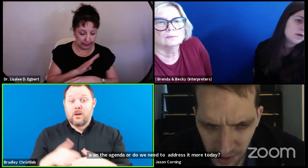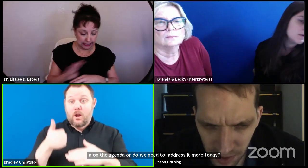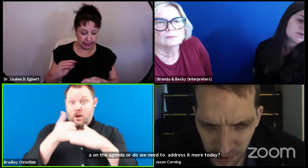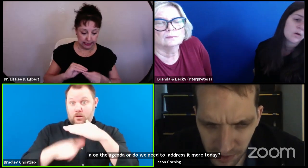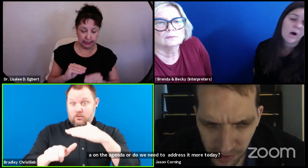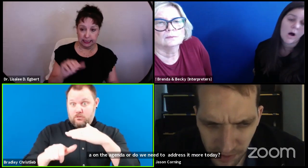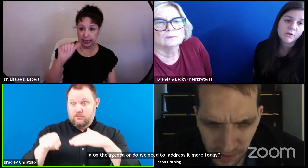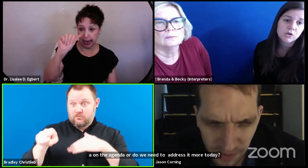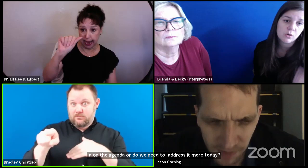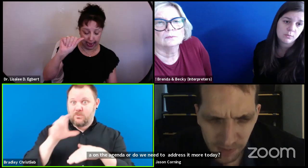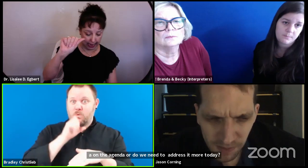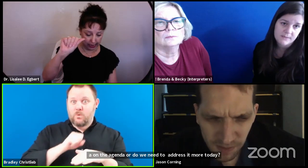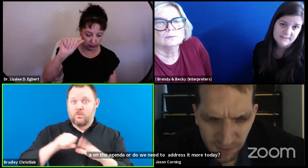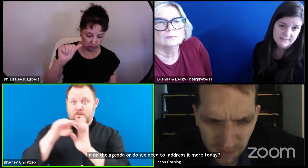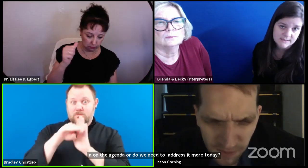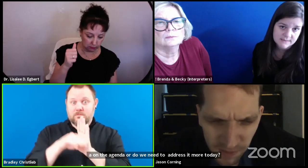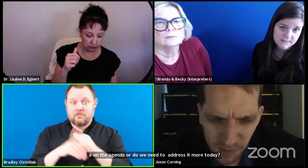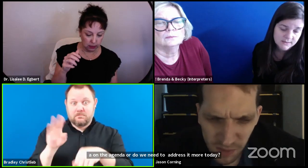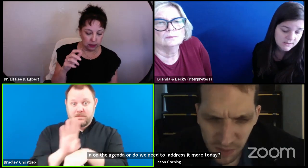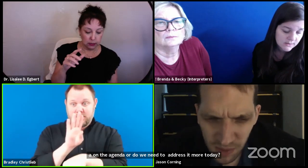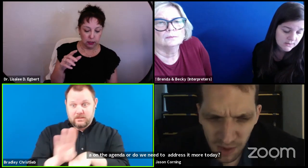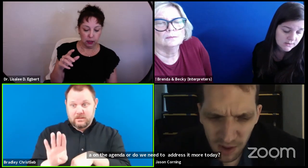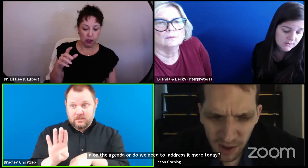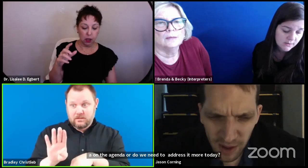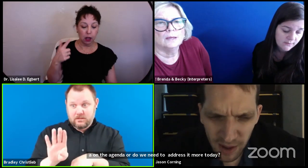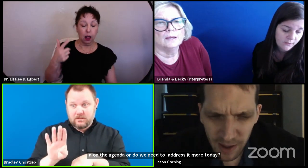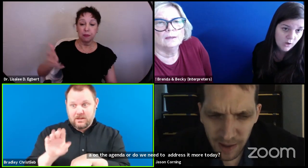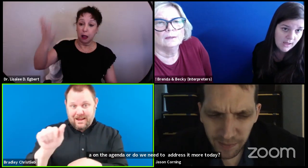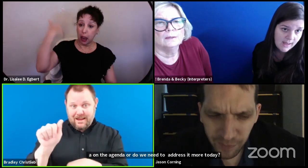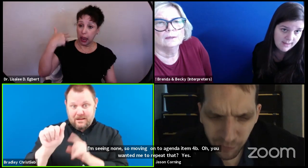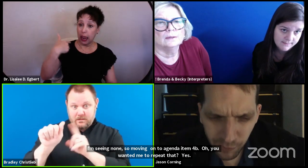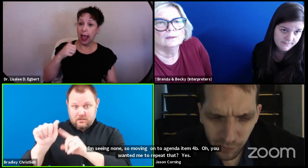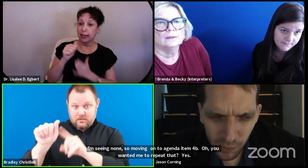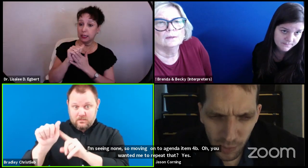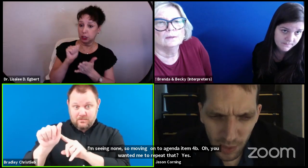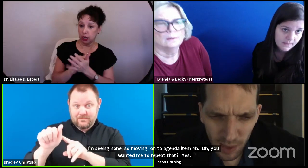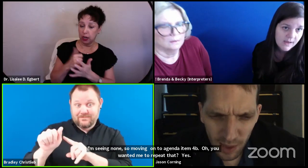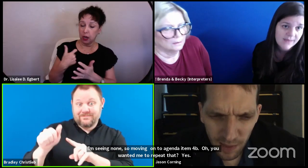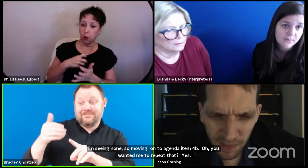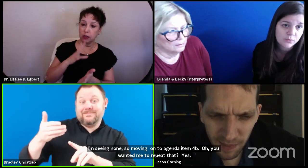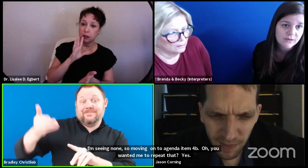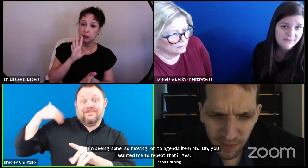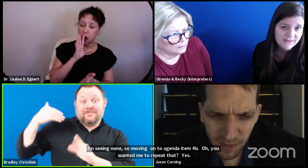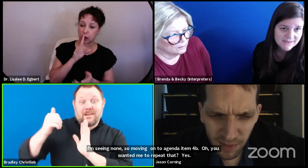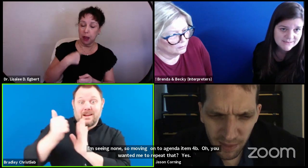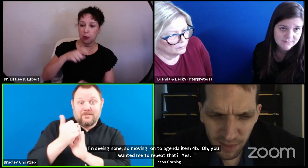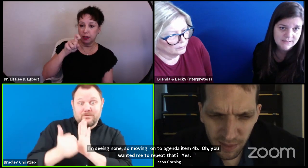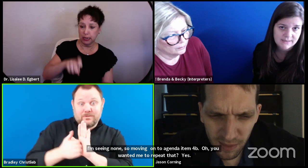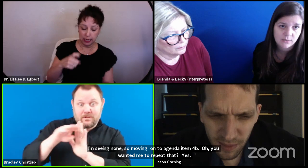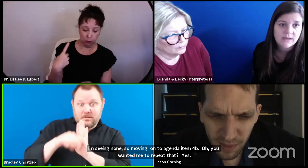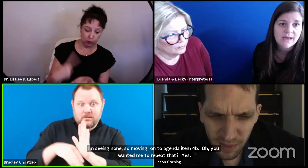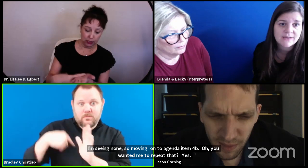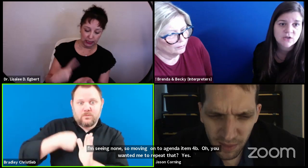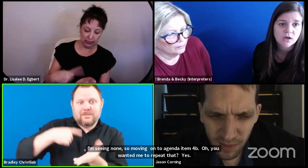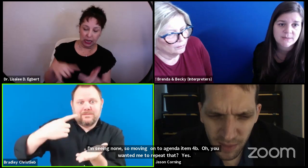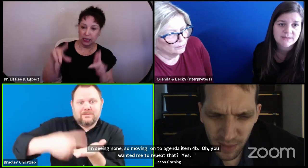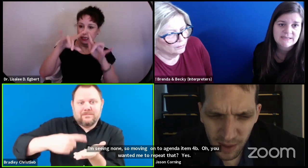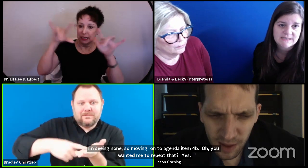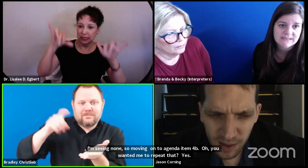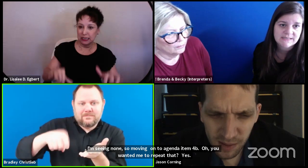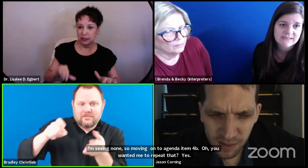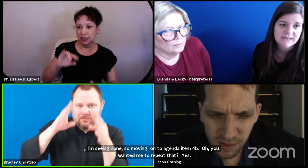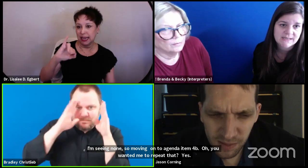So under old business, 4a, at the previous meeting, we had talked about the need to discuss